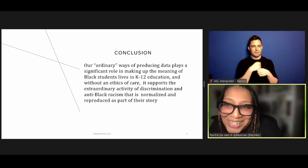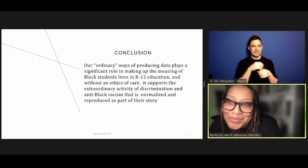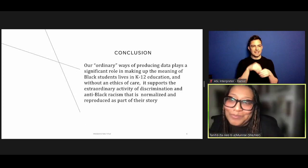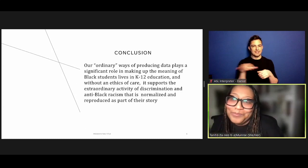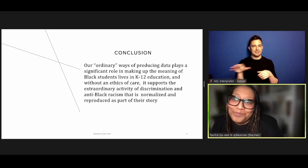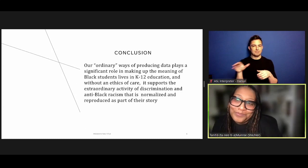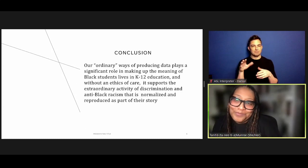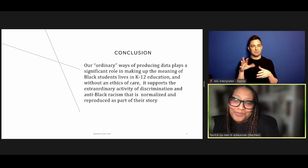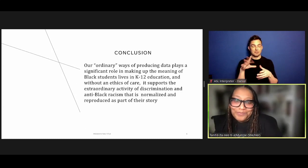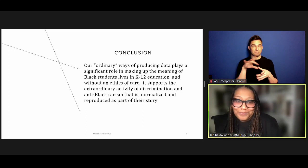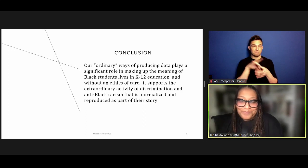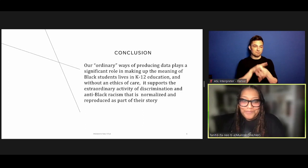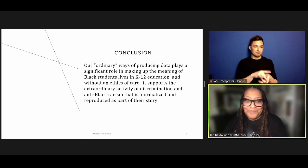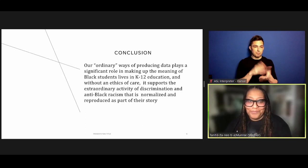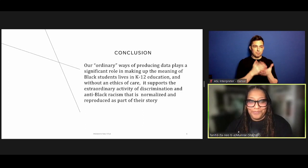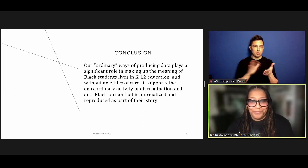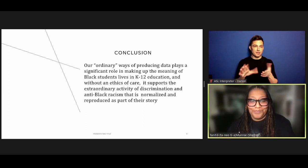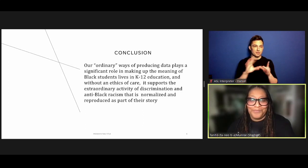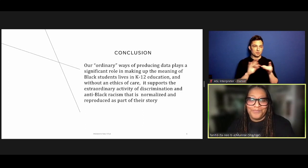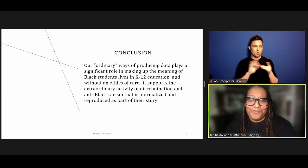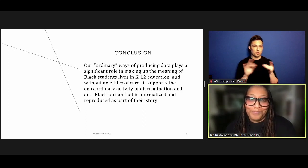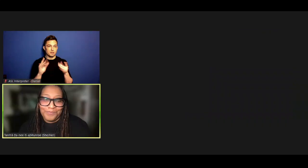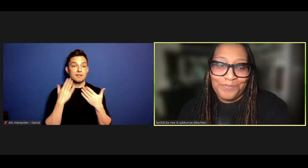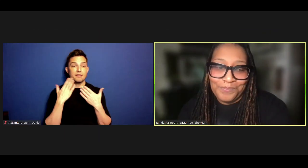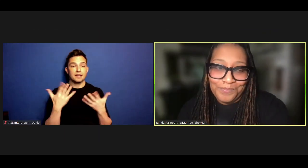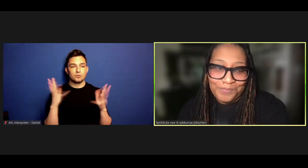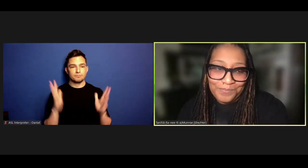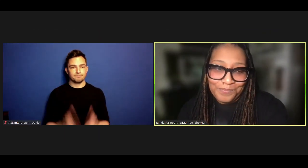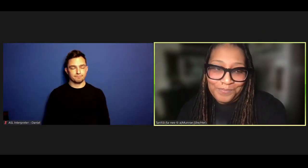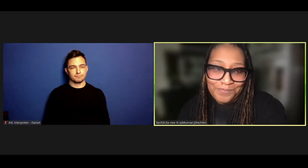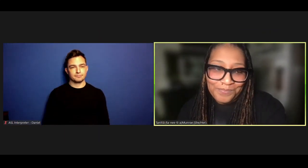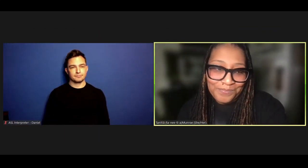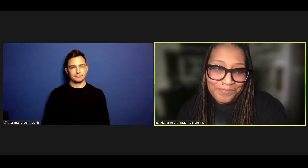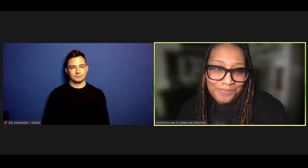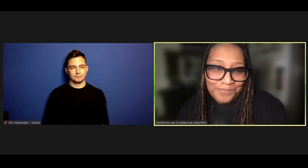Thank you.